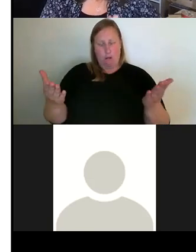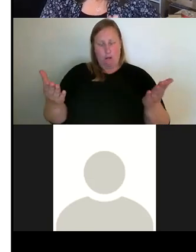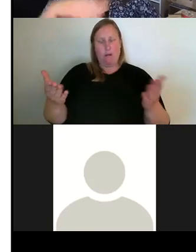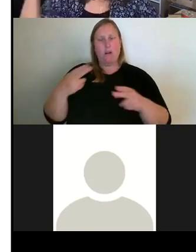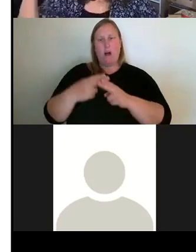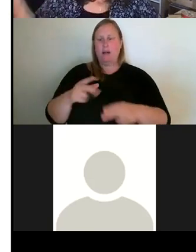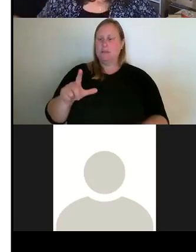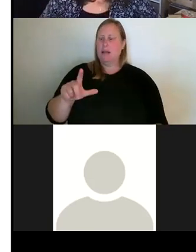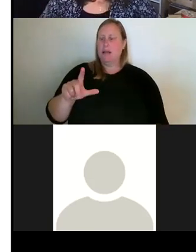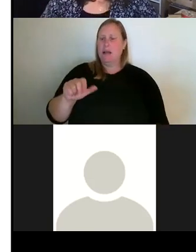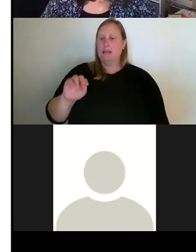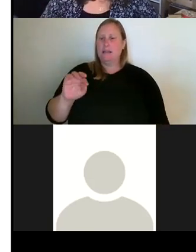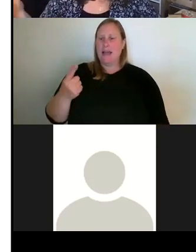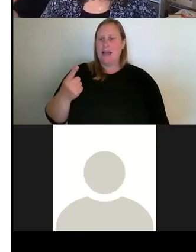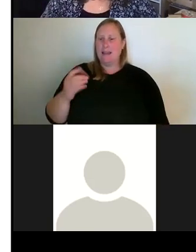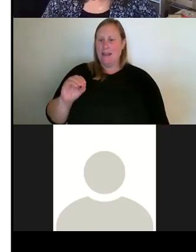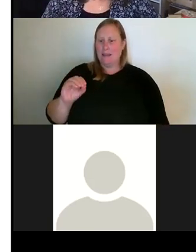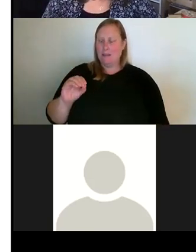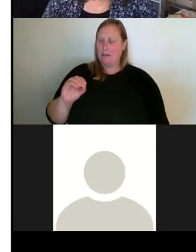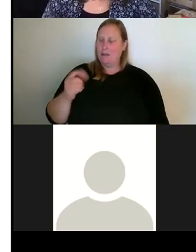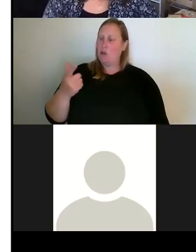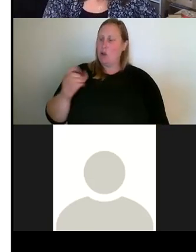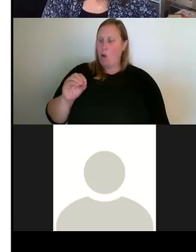That will be on our resource page at the end.